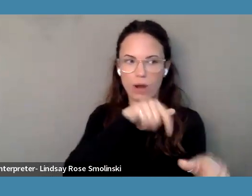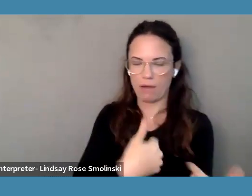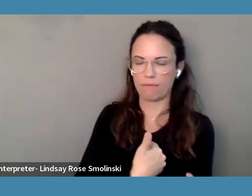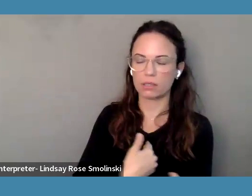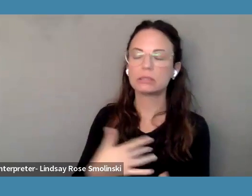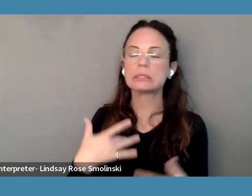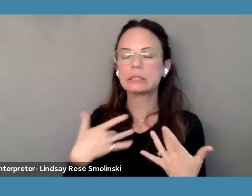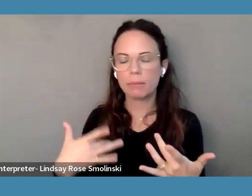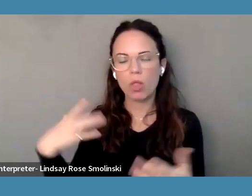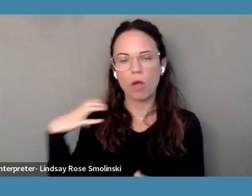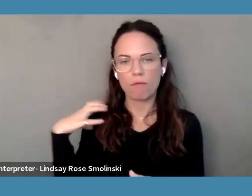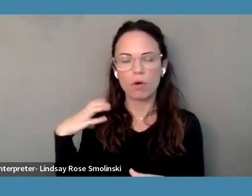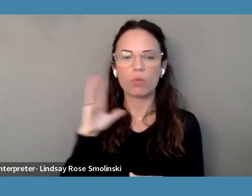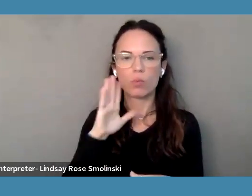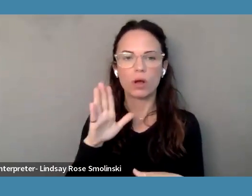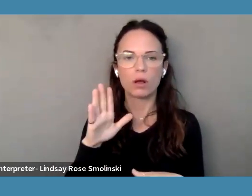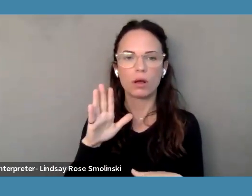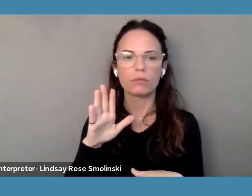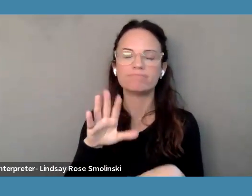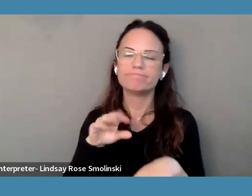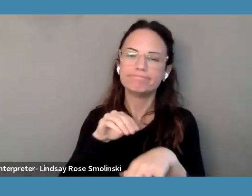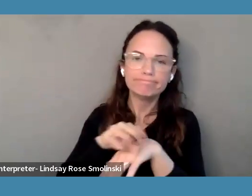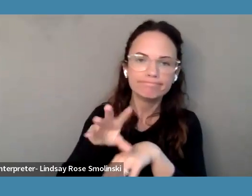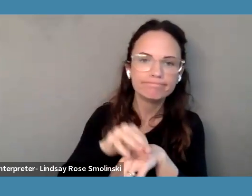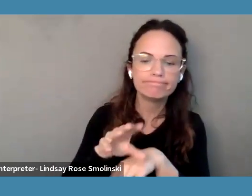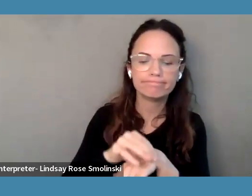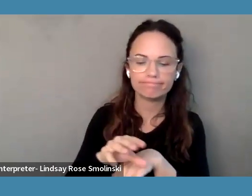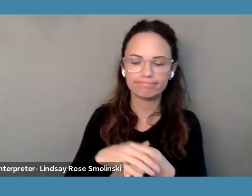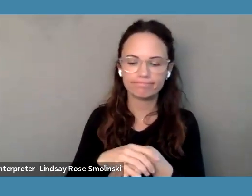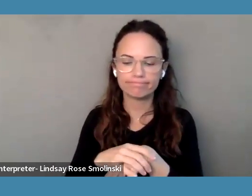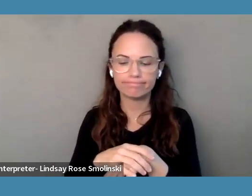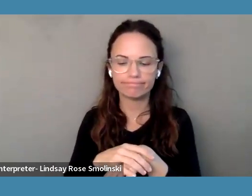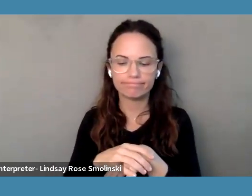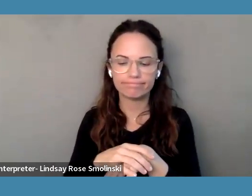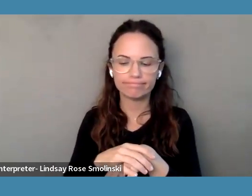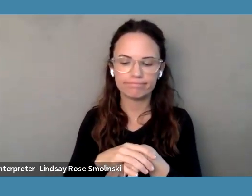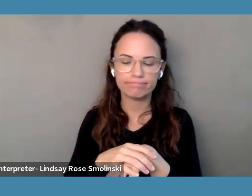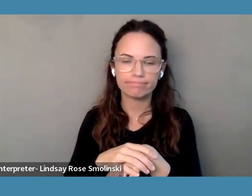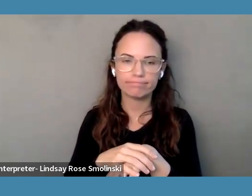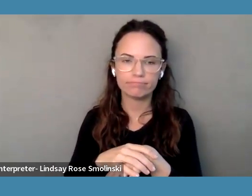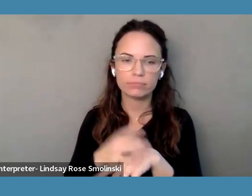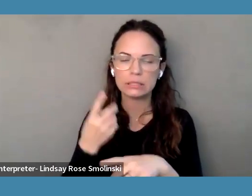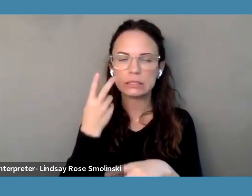will then, like I said, guide the process and tell you what they would prefer to see happen.